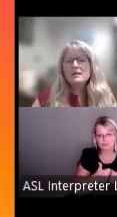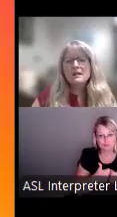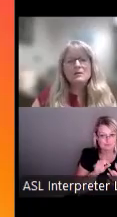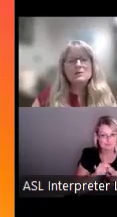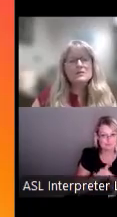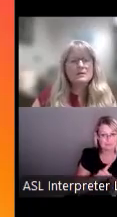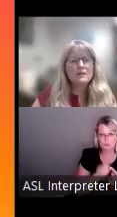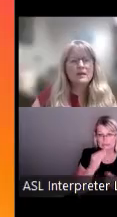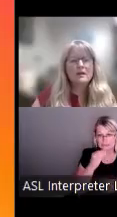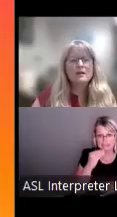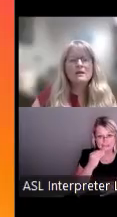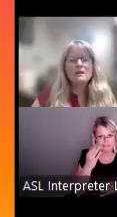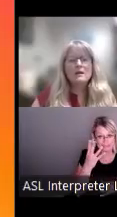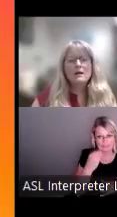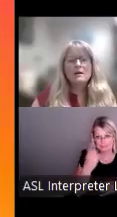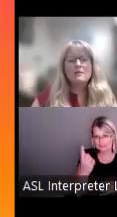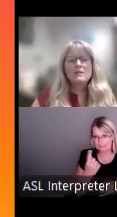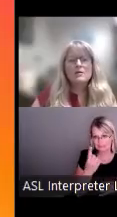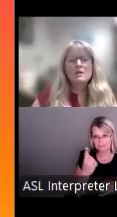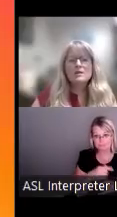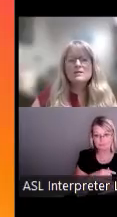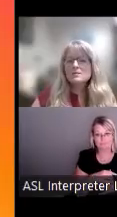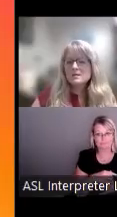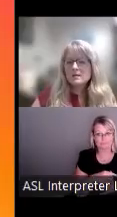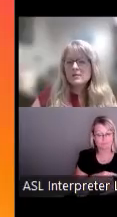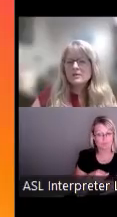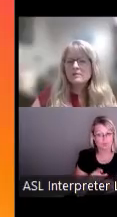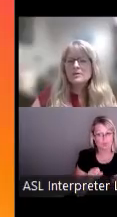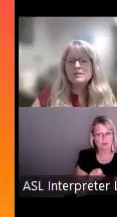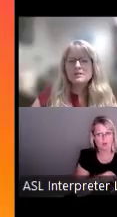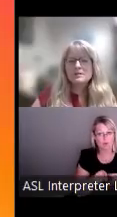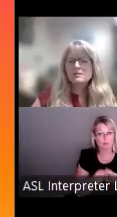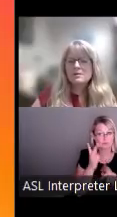eating or sleeping, you can also see it with their motor skills,